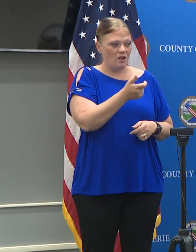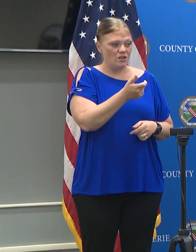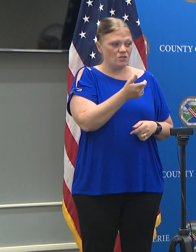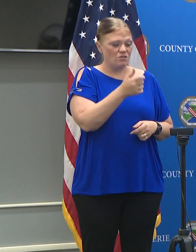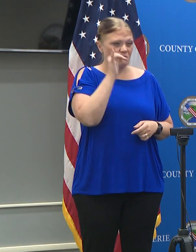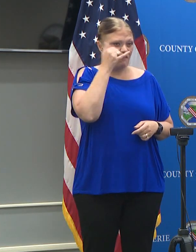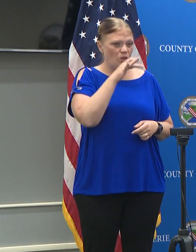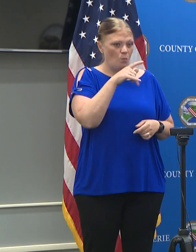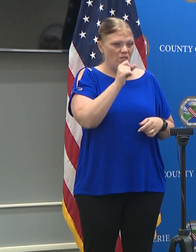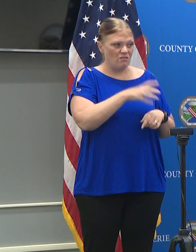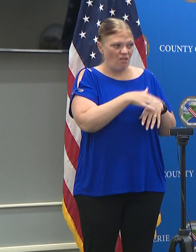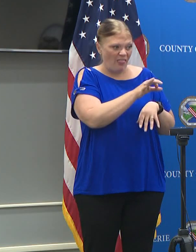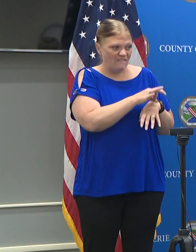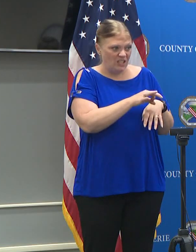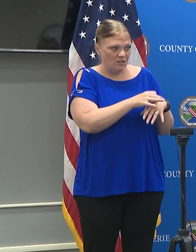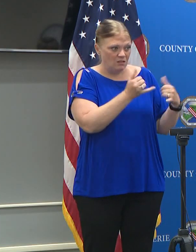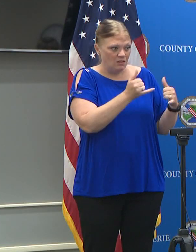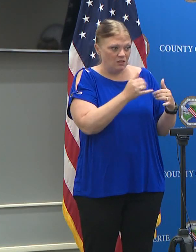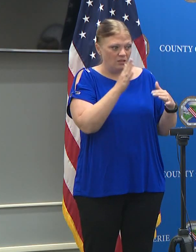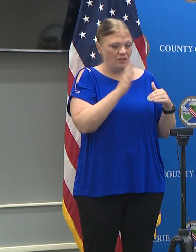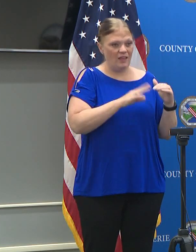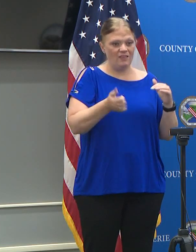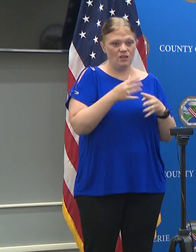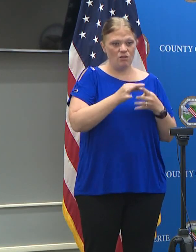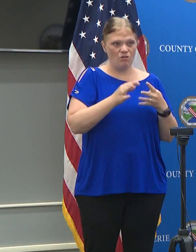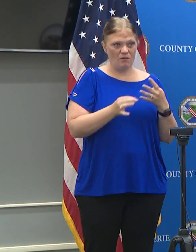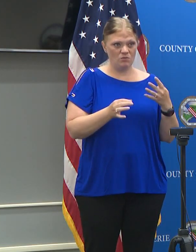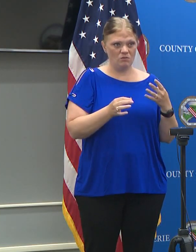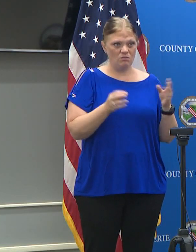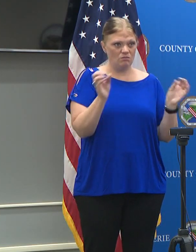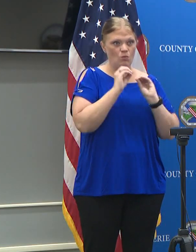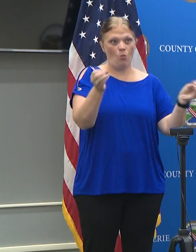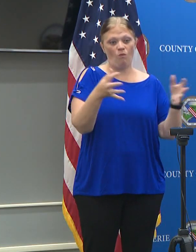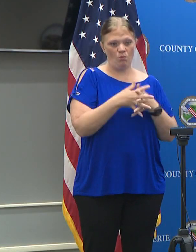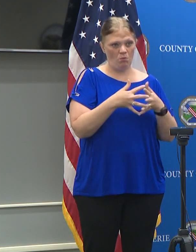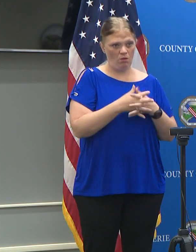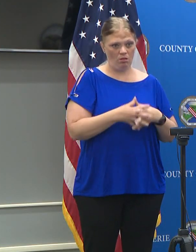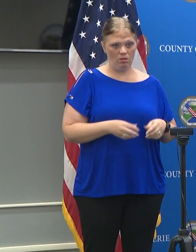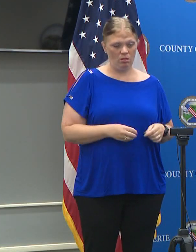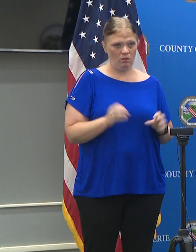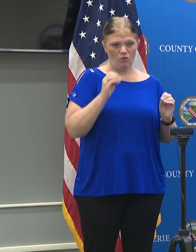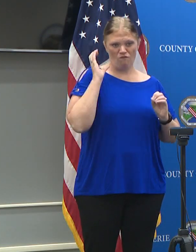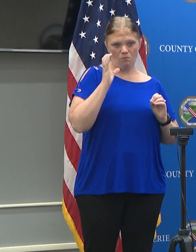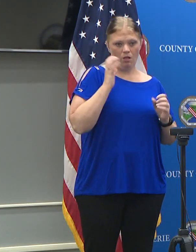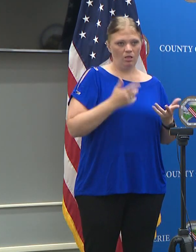BECAUE I'D RATHER DO THAT AND WATHC THE BILLS ON THE BECAUE I'D RATHER DO THAT AND WATHC THE BILLS ON THE FIELD THAT AND WATHC THE BILLS ON THE FIELD THAT AND WATHC THE BILLS ON THE FIELD THAN THAT AND WATHC THE BILLS ON THE FIELD THAN THE THAT AND WATHC THE BILLS ON THE FIELD THAN THE ALTERNATIE BILLS ON THE FIELD THAN THE ALTERNATIE BILLS ON THE FIELD THAN THE ALTERNATIE WHICH BILLS ON THE FIELD THAN THE ALTERNATIE WHICH IS BILLS ON THE FIELD THAN THE ALTERNATIE WHICH IS NO BILLS ON THE FIELD THAN THE ALTERNATIE WHICH IS NO FOOTBALL THAN THE ALTERNATIE WHICH IS NO FOOTBALL THAN THE ALTERNATIE WHICH IS NO FOOTBALL AND THAN THE ALTERNATIE WHICH IS NO FOOTBALL AND FOR THAN THE ALTERNATIE WHICH IS NO FOOTBALL AND FOR THOSE THAN THE ALTERNATIE WHICH IS NO FOOTBALL AND FOR THOSE WHO WHICH IS NO FOOTBALL AND FOR THOSE WHO WHICH IS NO FOOTBALL AND FOR THOSE WHO THINK WHICH IS NO FOOTBALL AND FOR THOSE WHO THINK THAT;S WHICH IS NO FOOTBALL AND FOR THOSE WHO THINK THAT;S NOT WHICH IS NO FOOTBALL AND FOR THOSE WHO THINK THAT;S NOT A